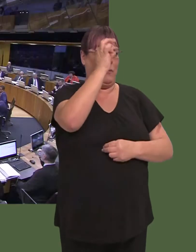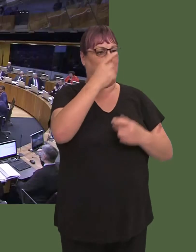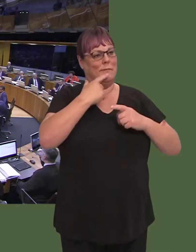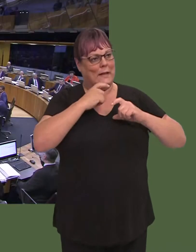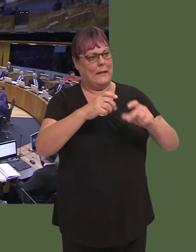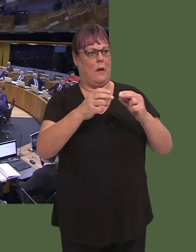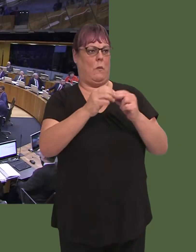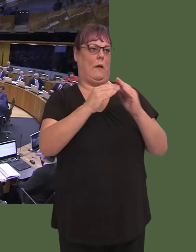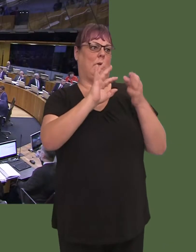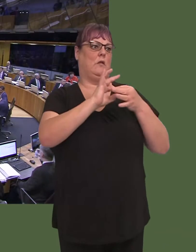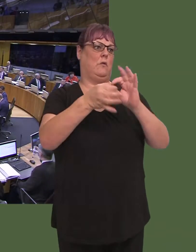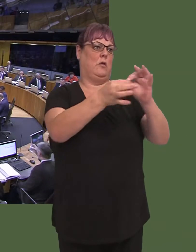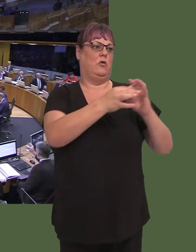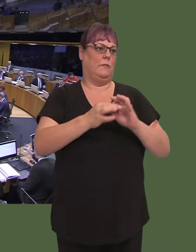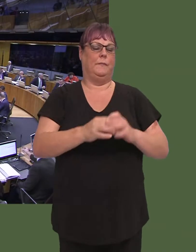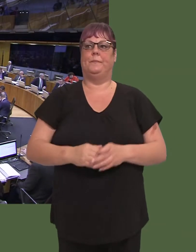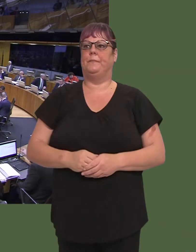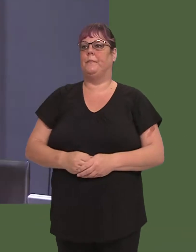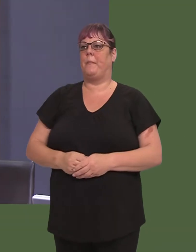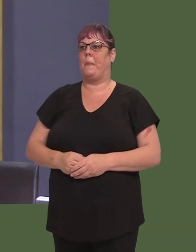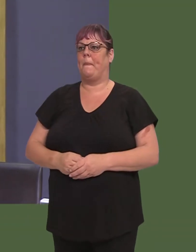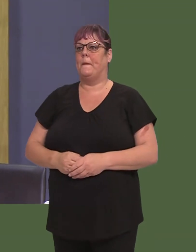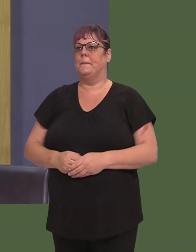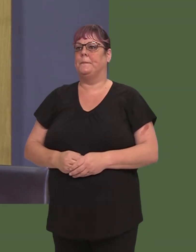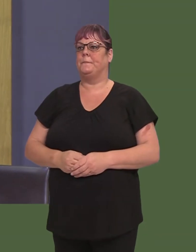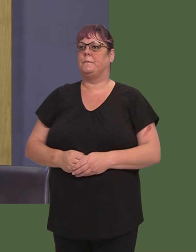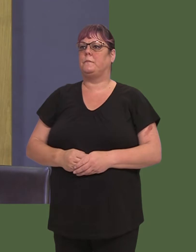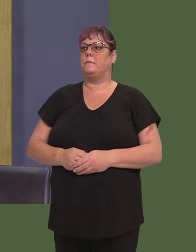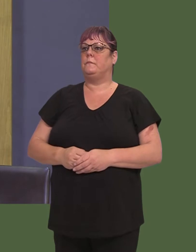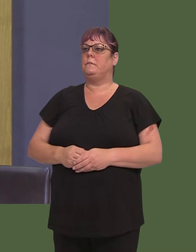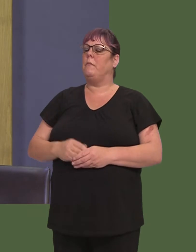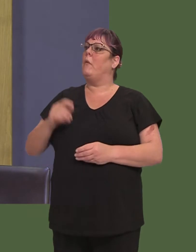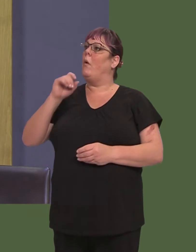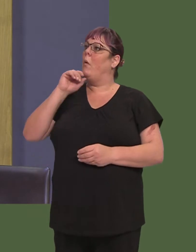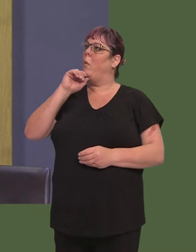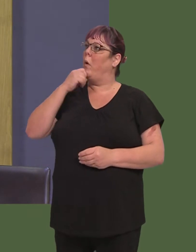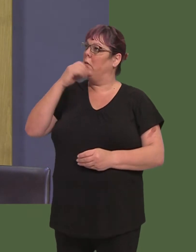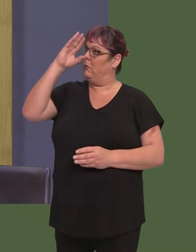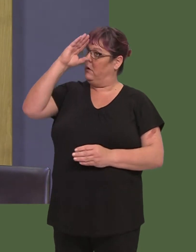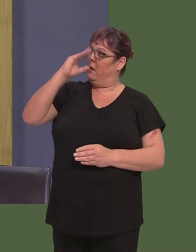Will the First Minister publish a specific timetable for the development of Parc Bryn